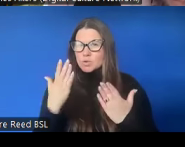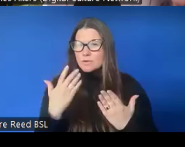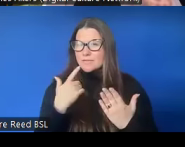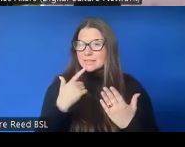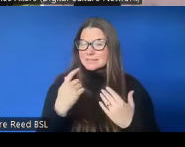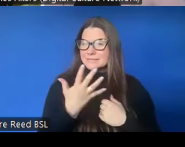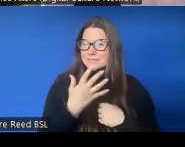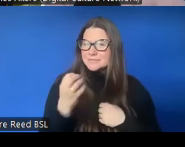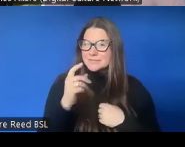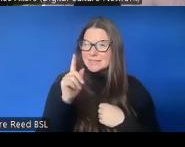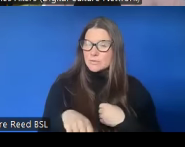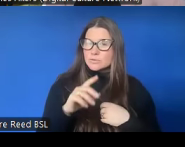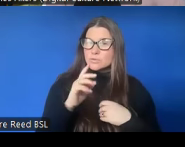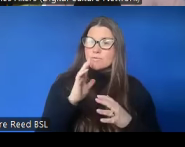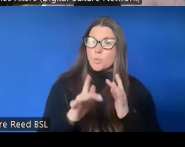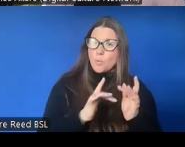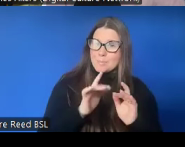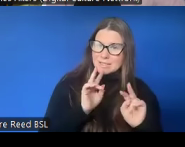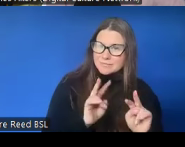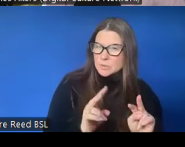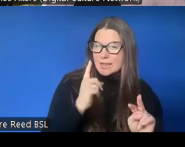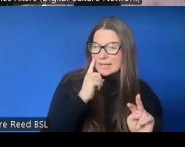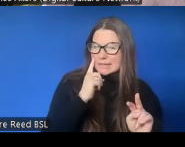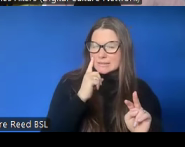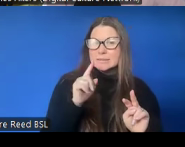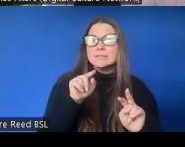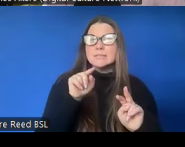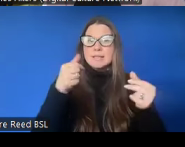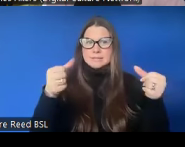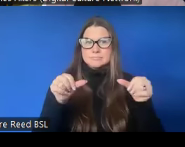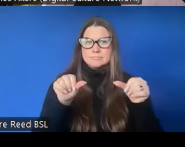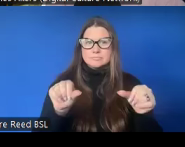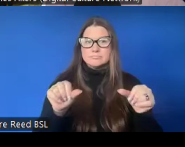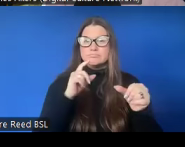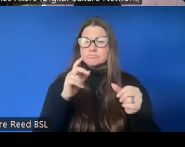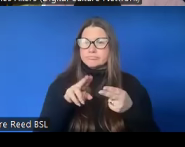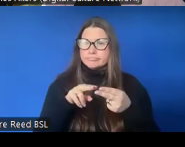It was probably website views. Then we have "Grow subscribers by 5%."